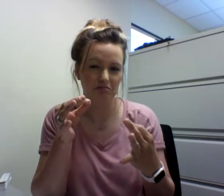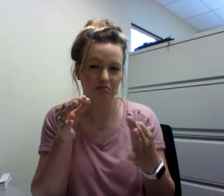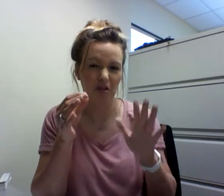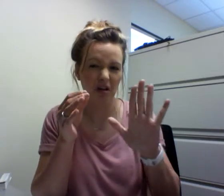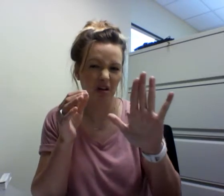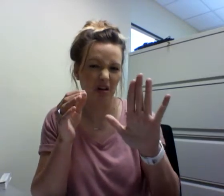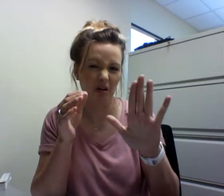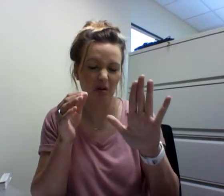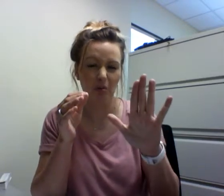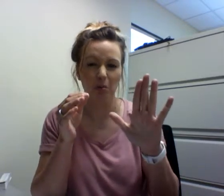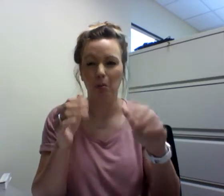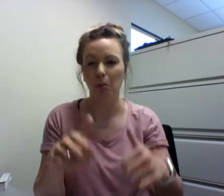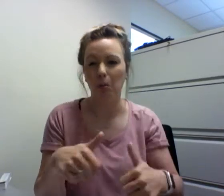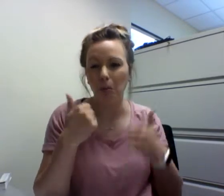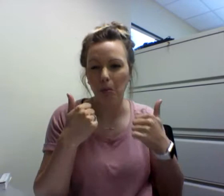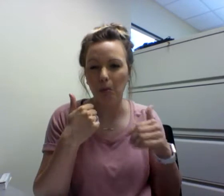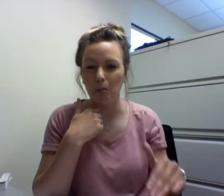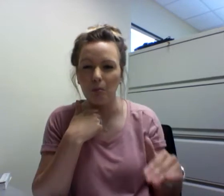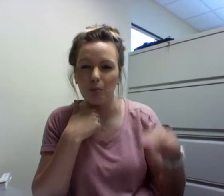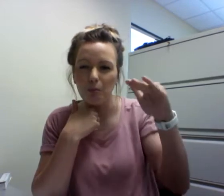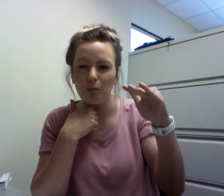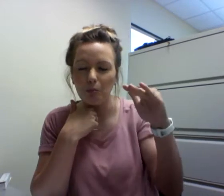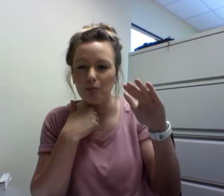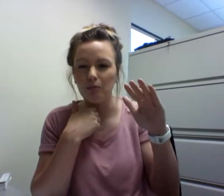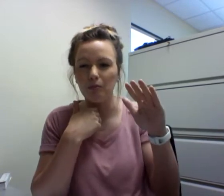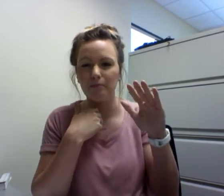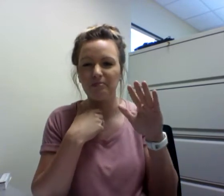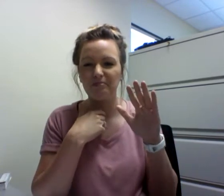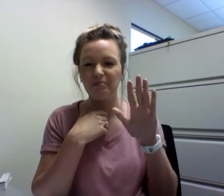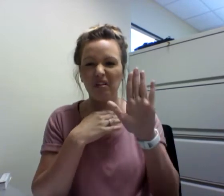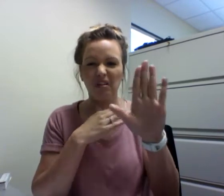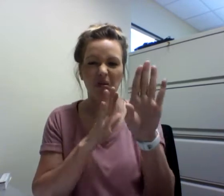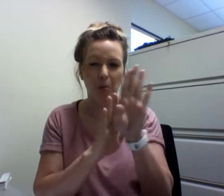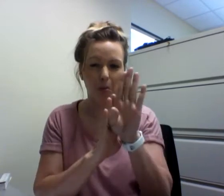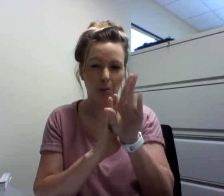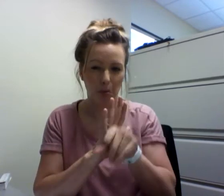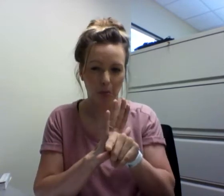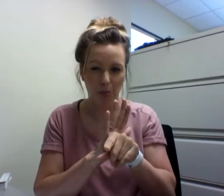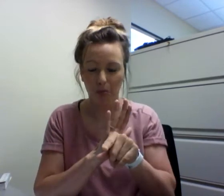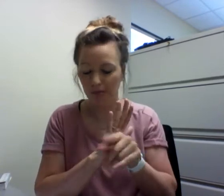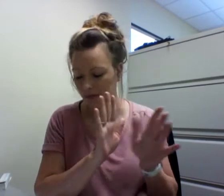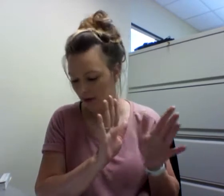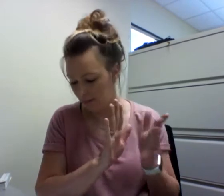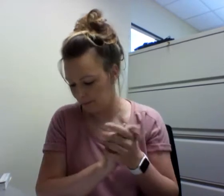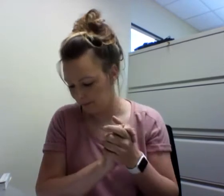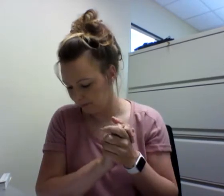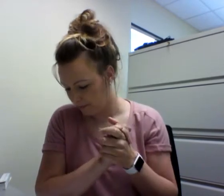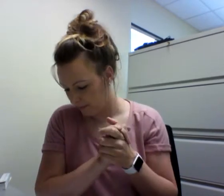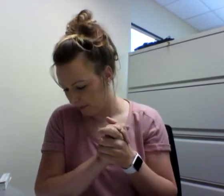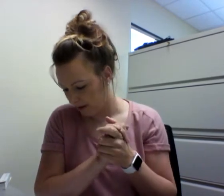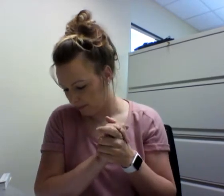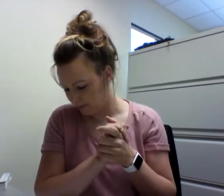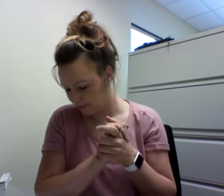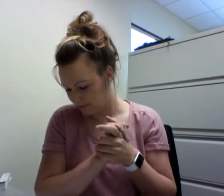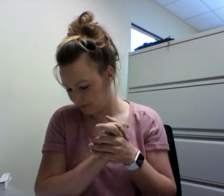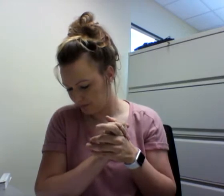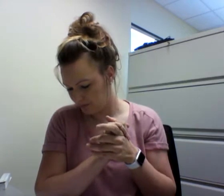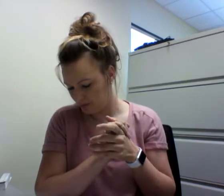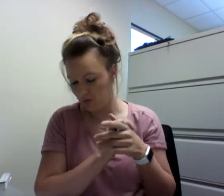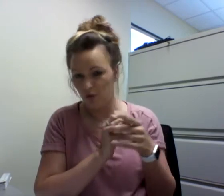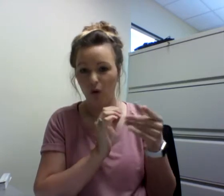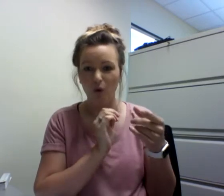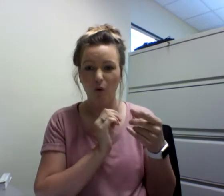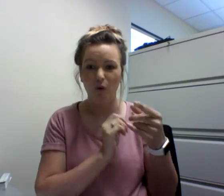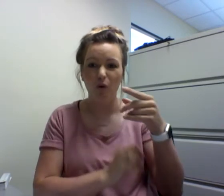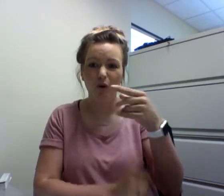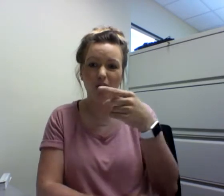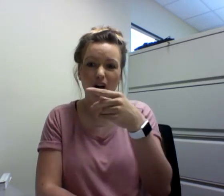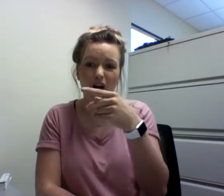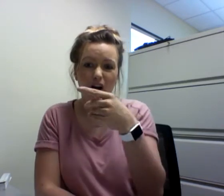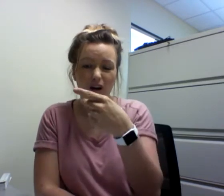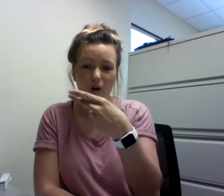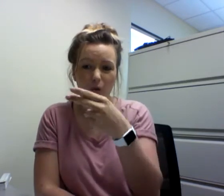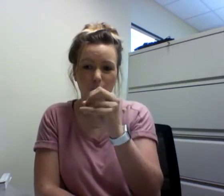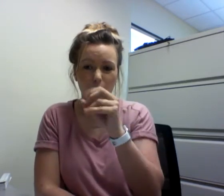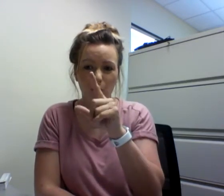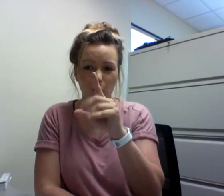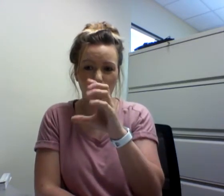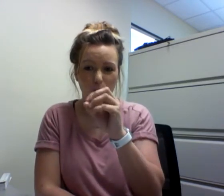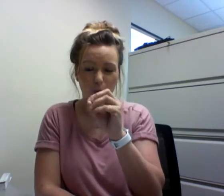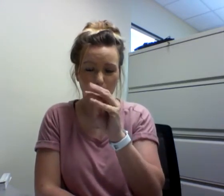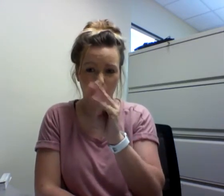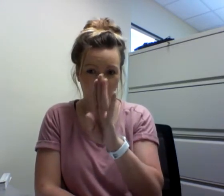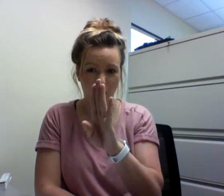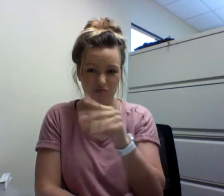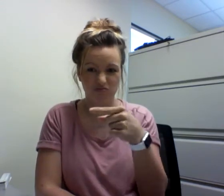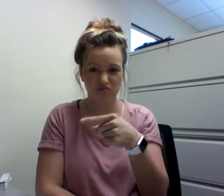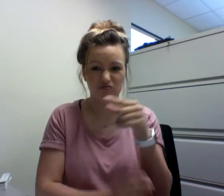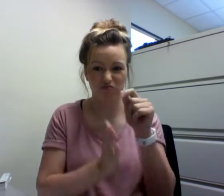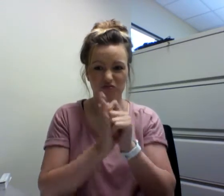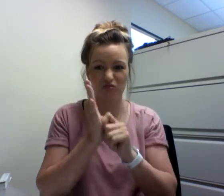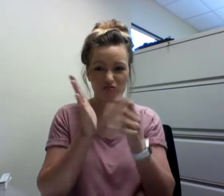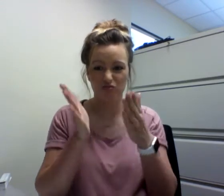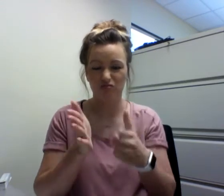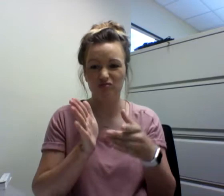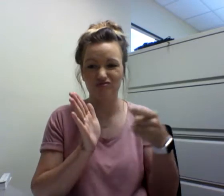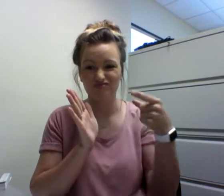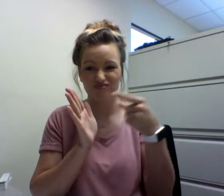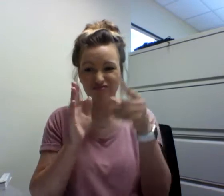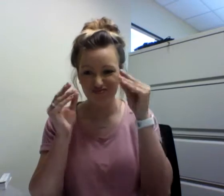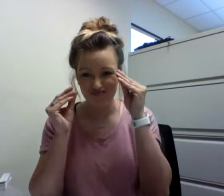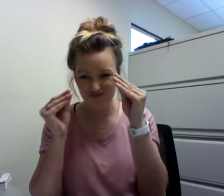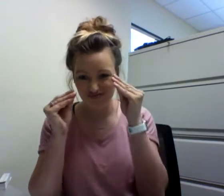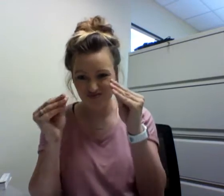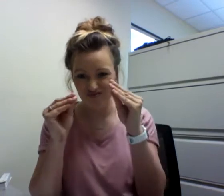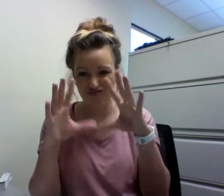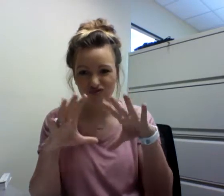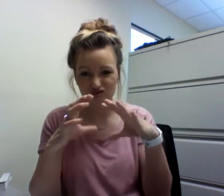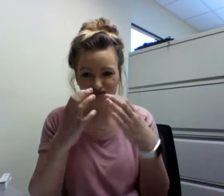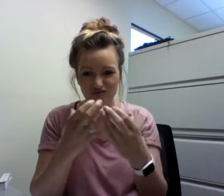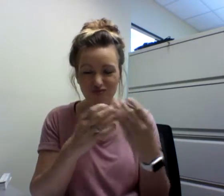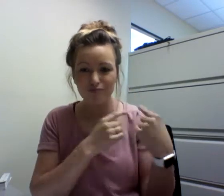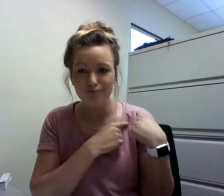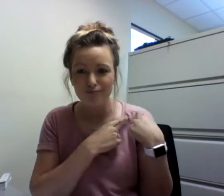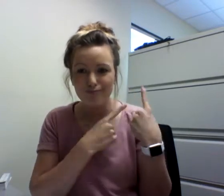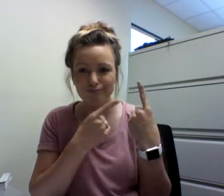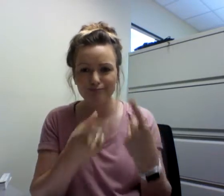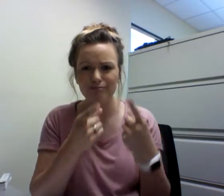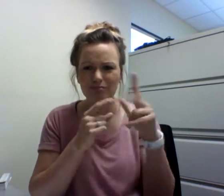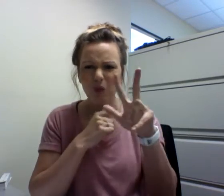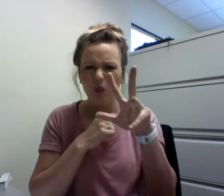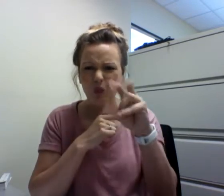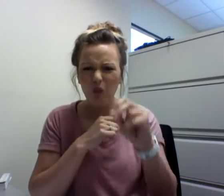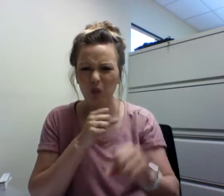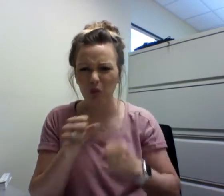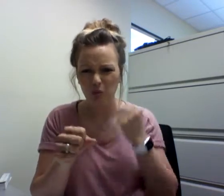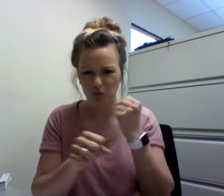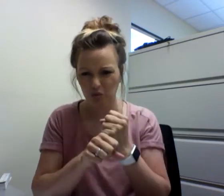I am going to give some description on his background. Holcomb, the author, he has taught classes for the past 30 years.